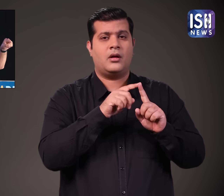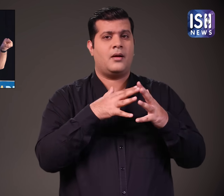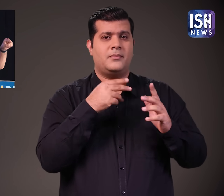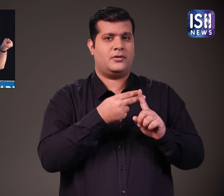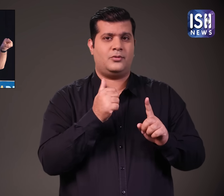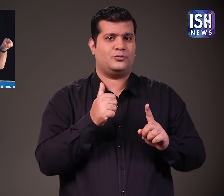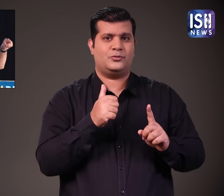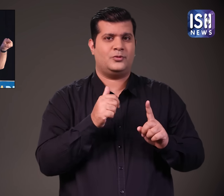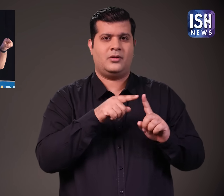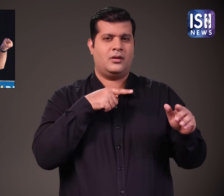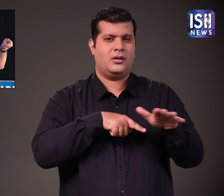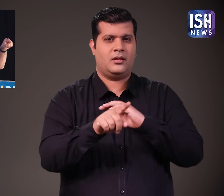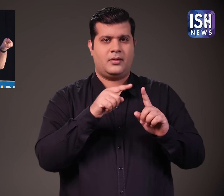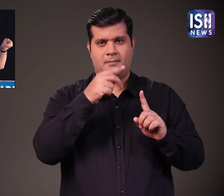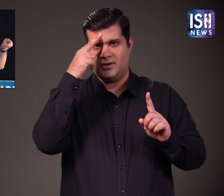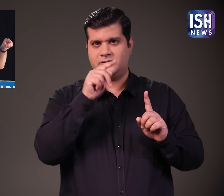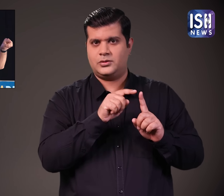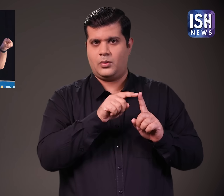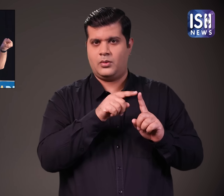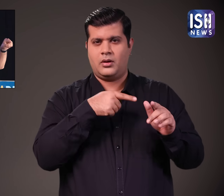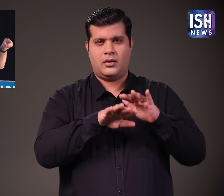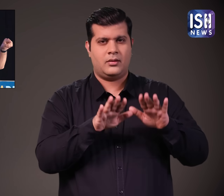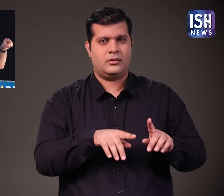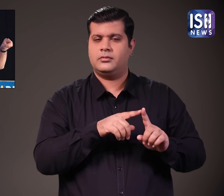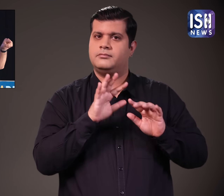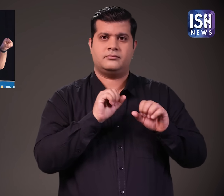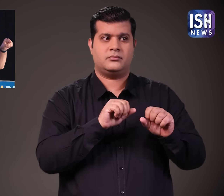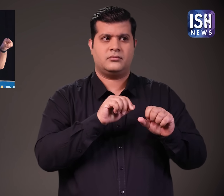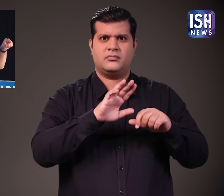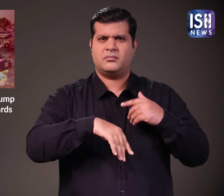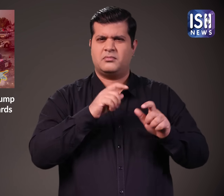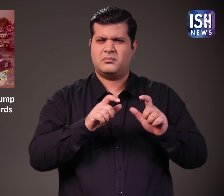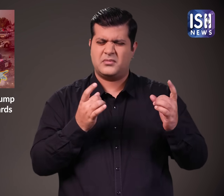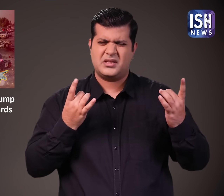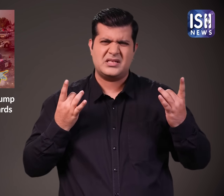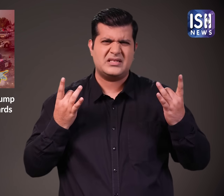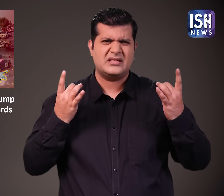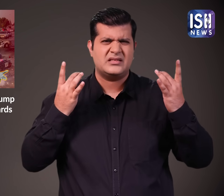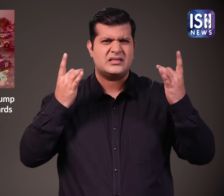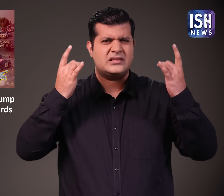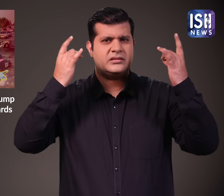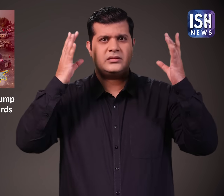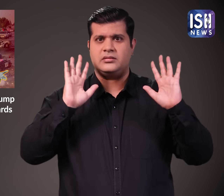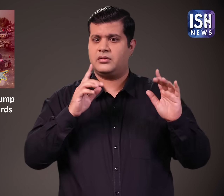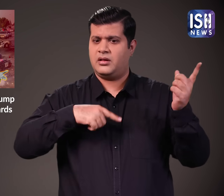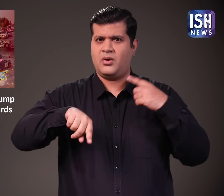He was not an American but an illegal immigrant. So he was arrested. His arrest caused public outrage!